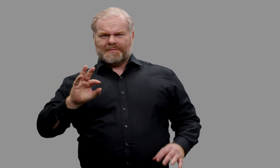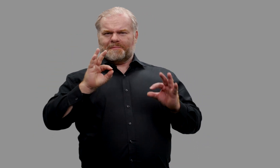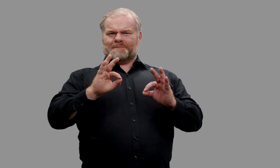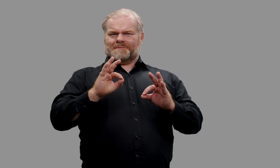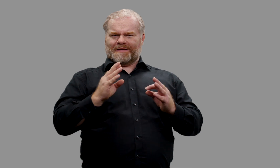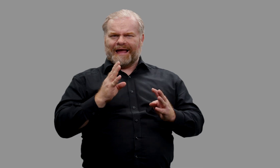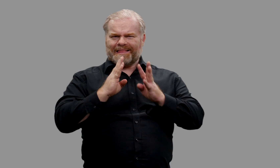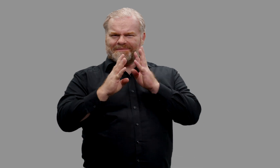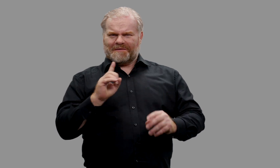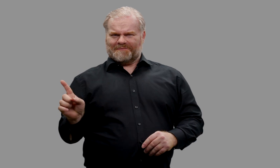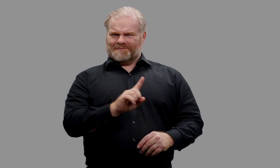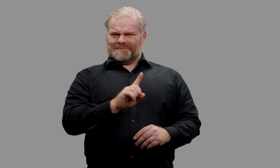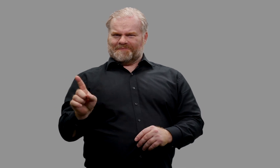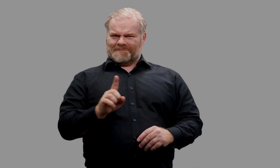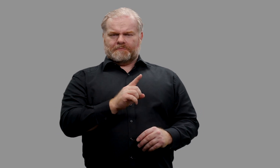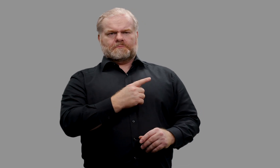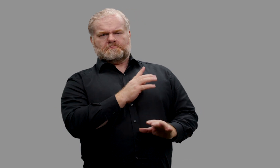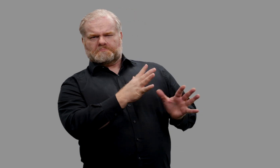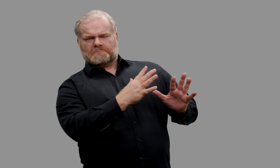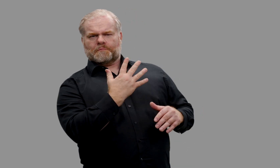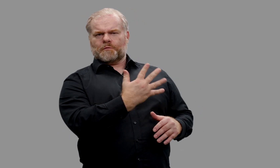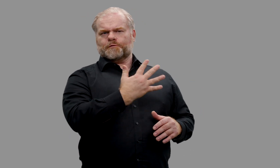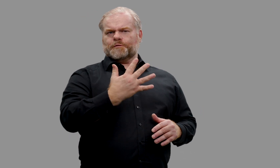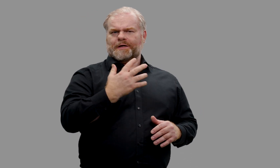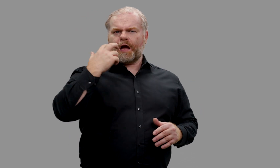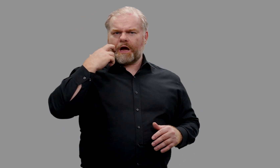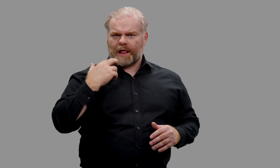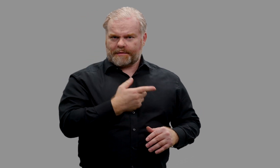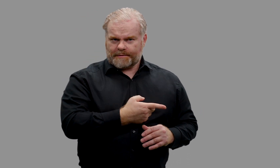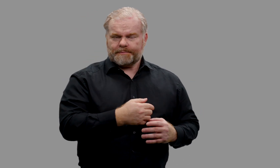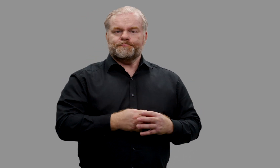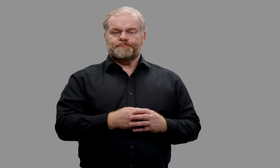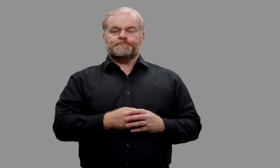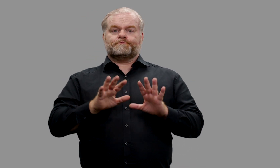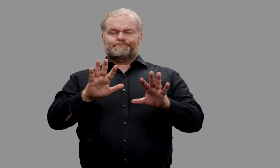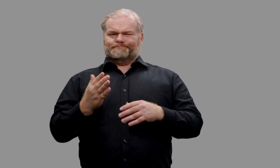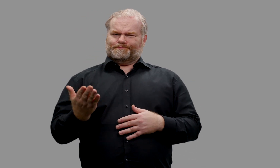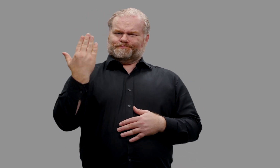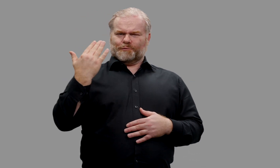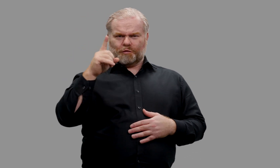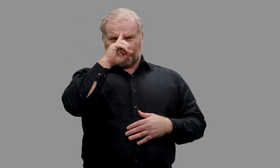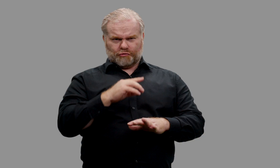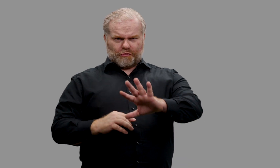(aged approx. 55 at the time of the interview) and her husband stayed